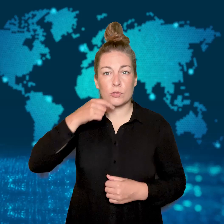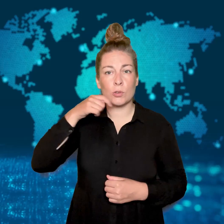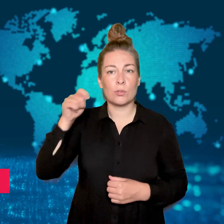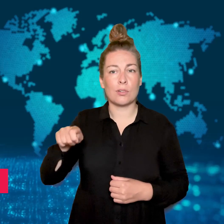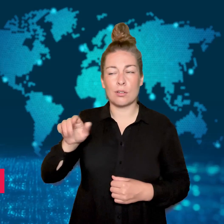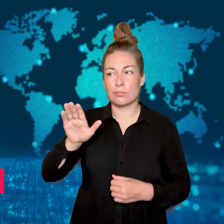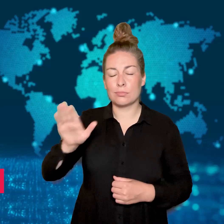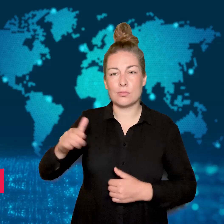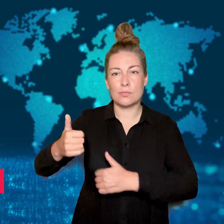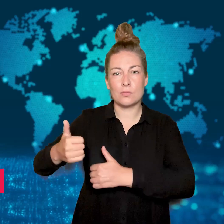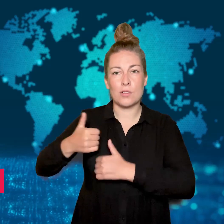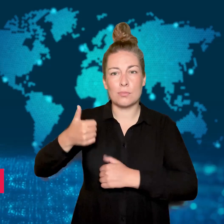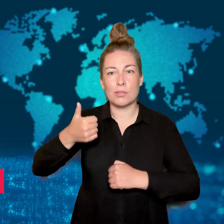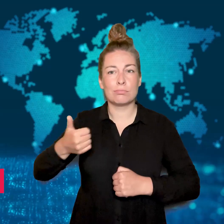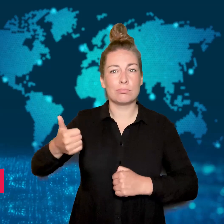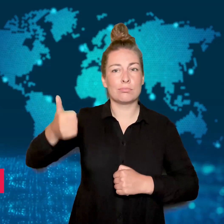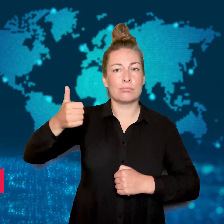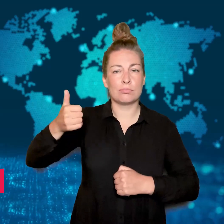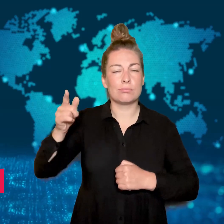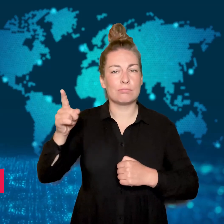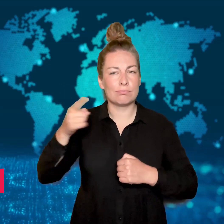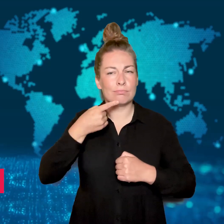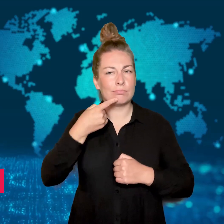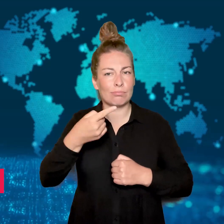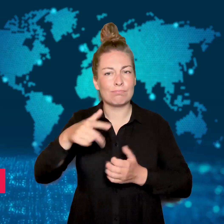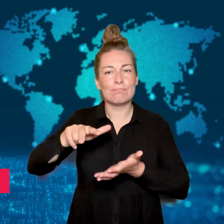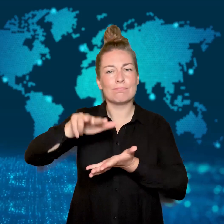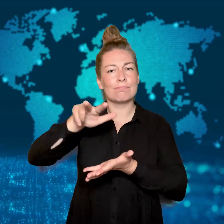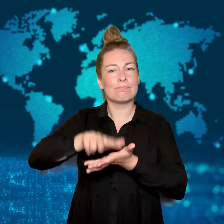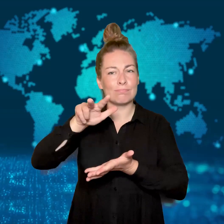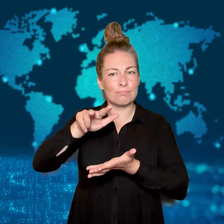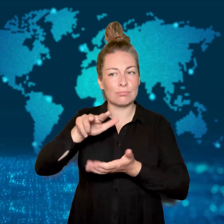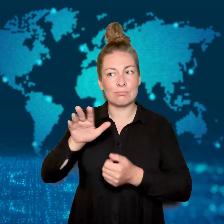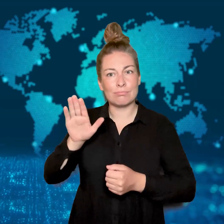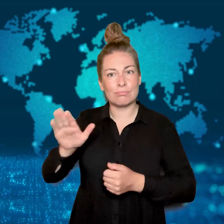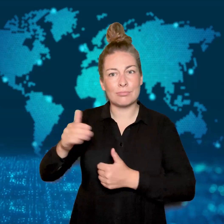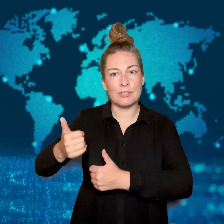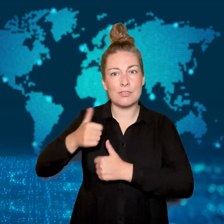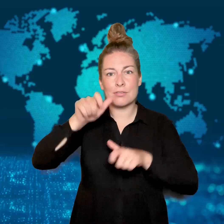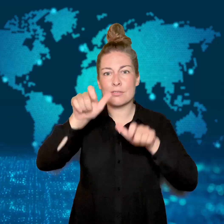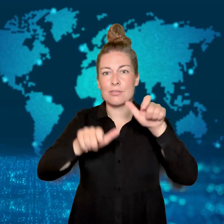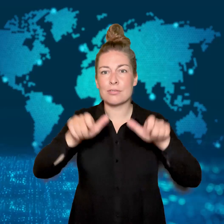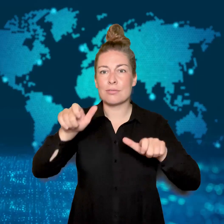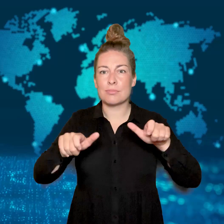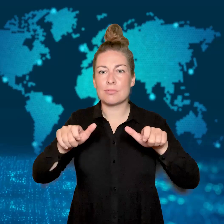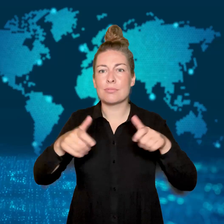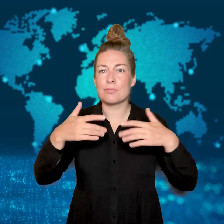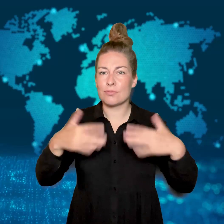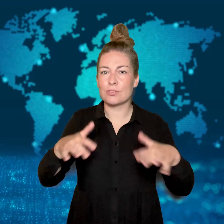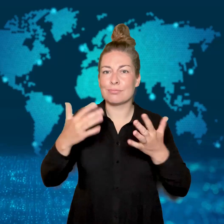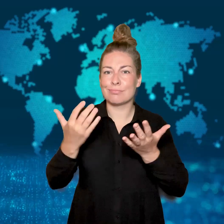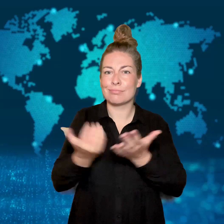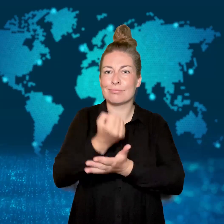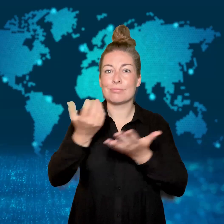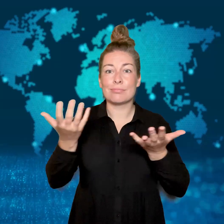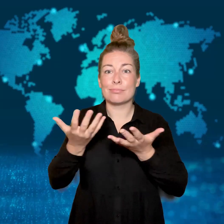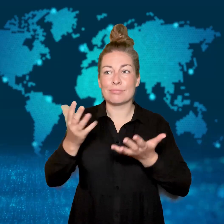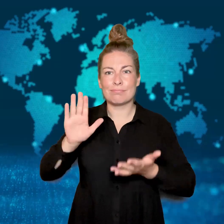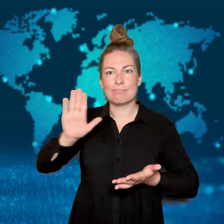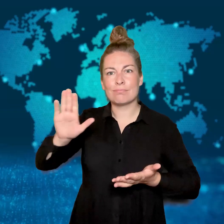[MONIKA]: A Ukrainian general claims his troops broke through